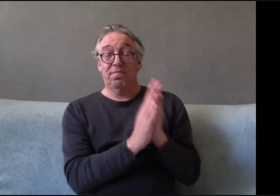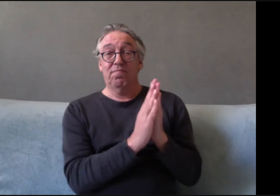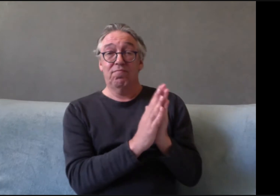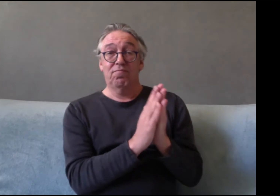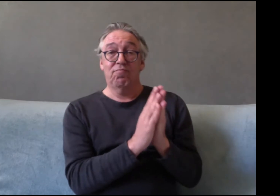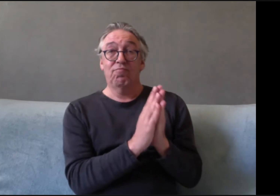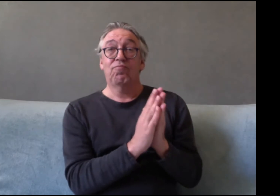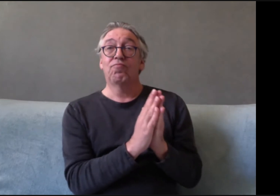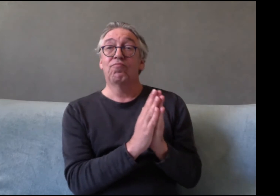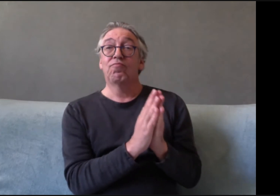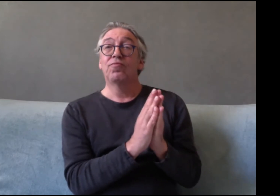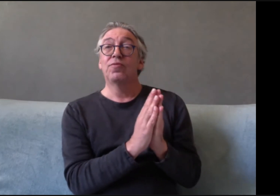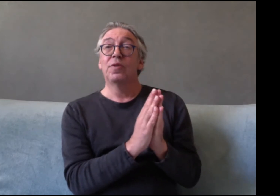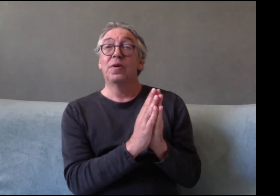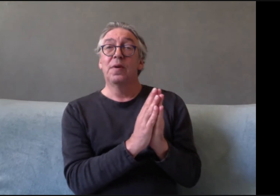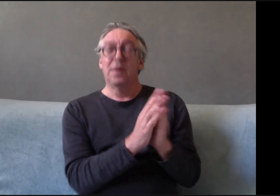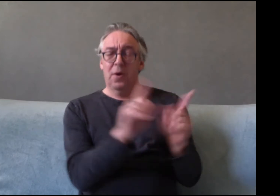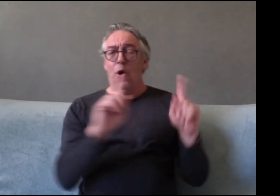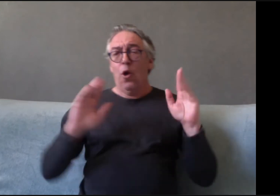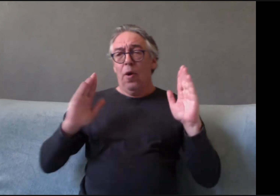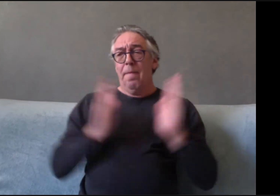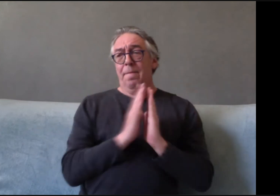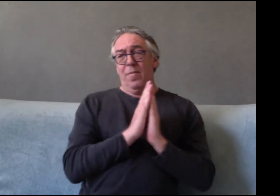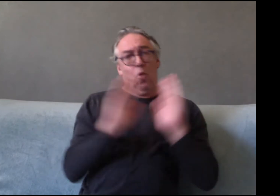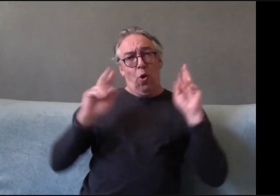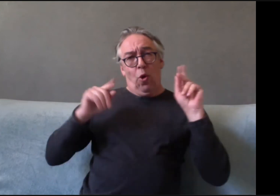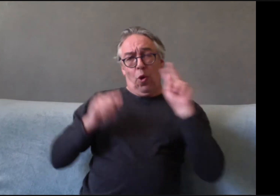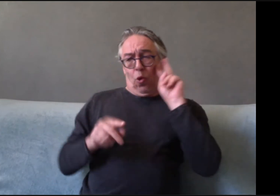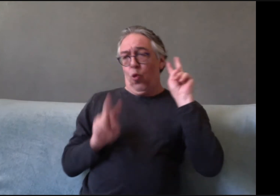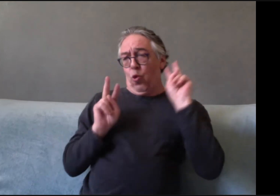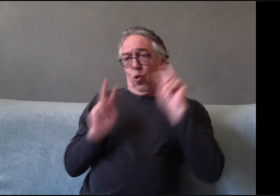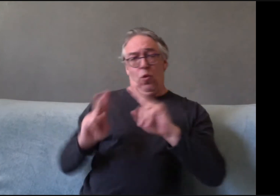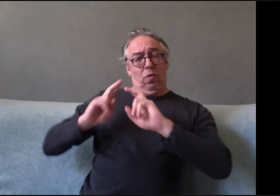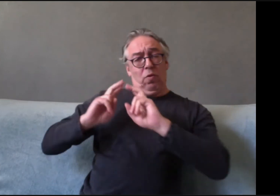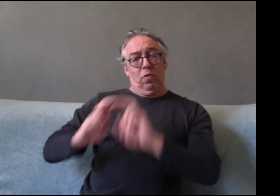to collect the different actions they're doing at national level,